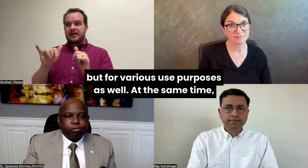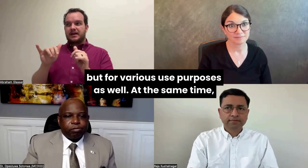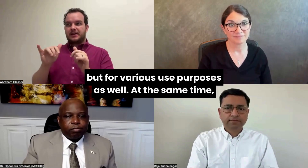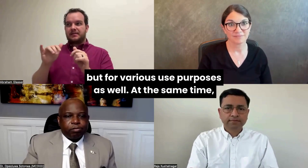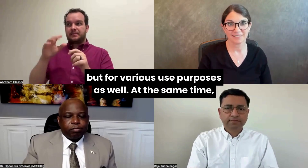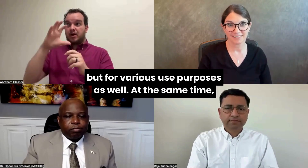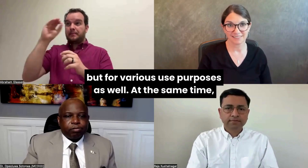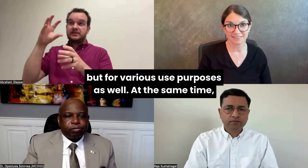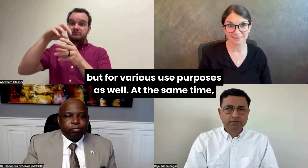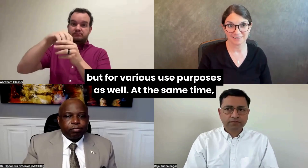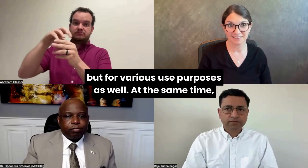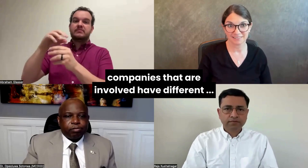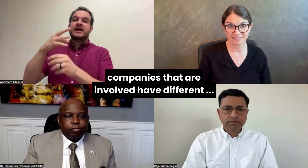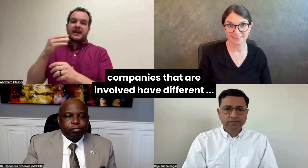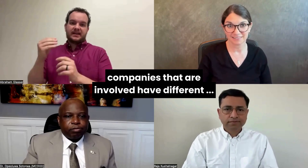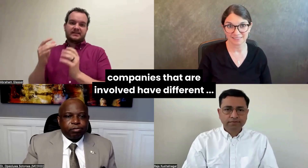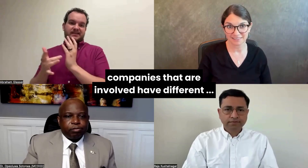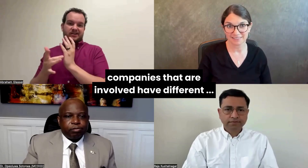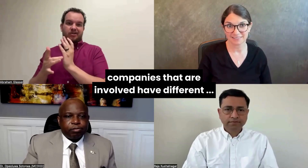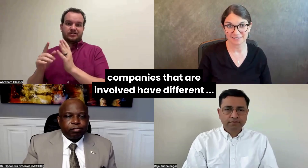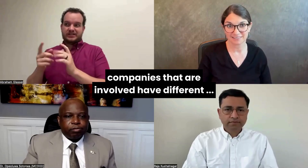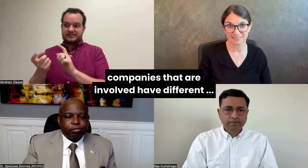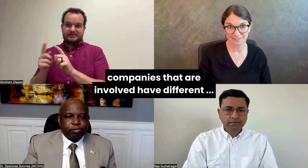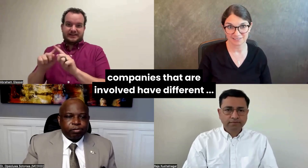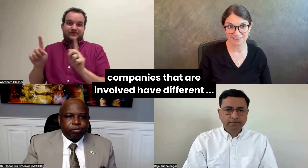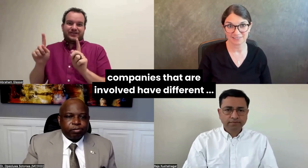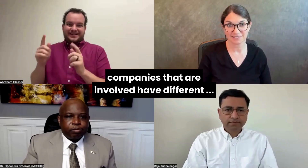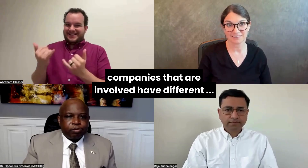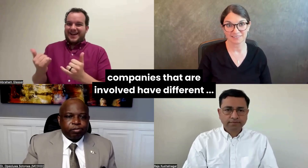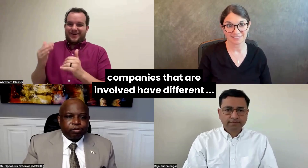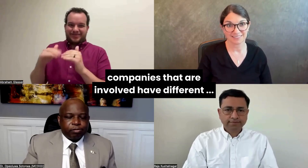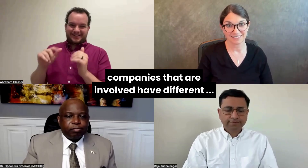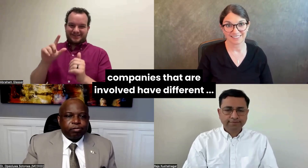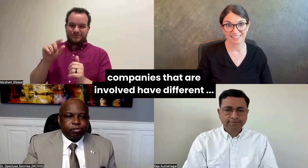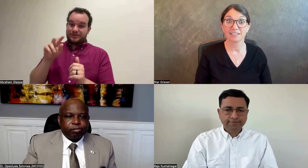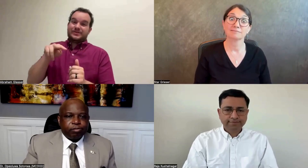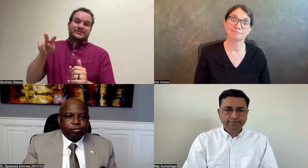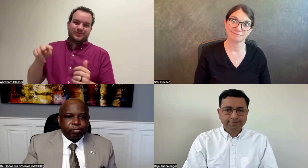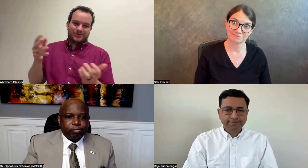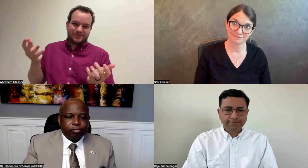companies that are involved have different ... At that time in 2022,